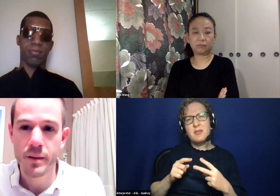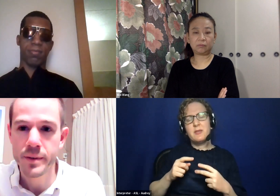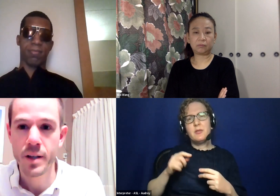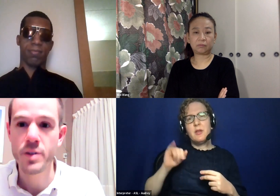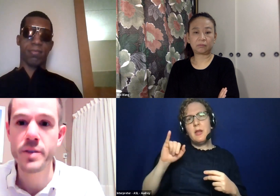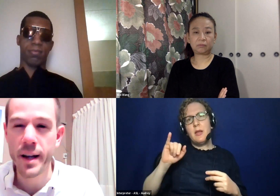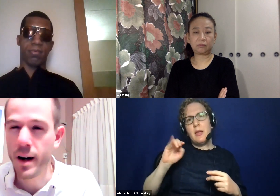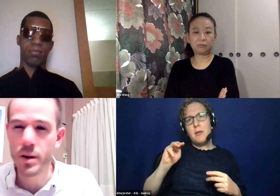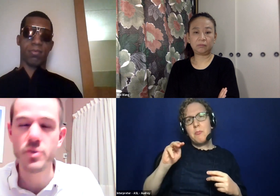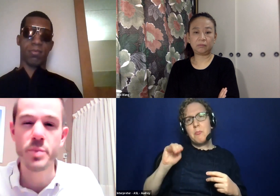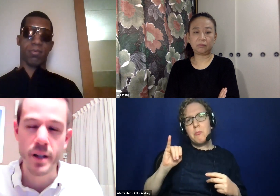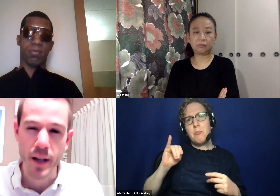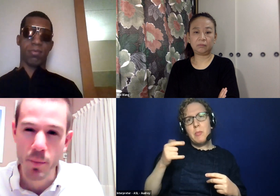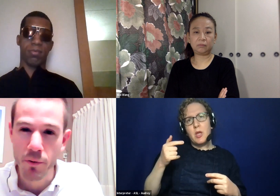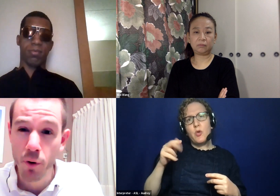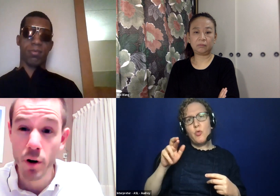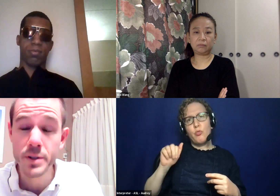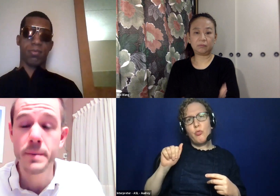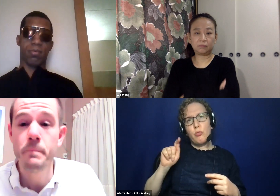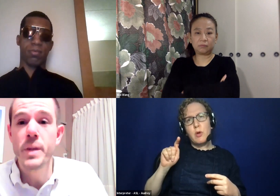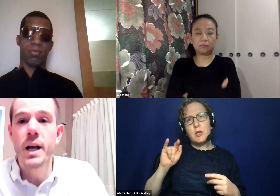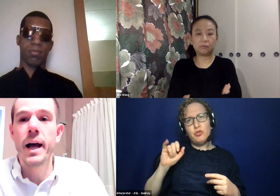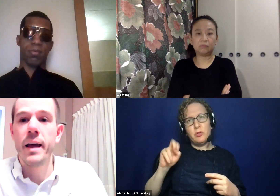that you need to take care. You need to present a couple of forms